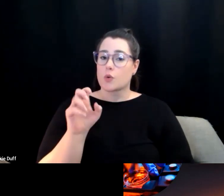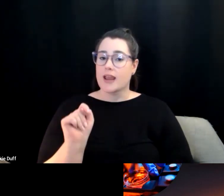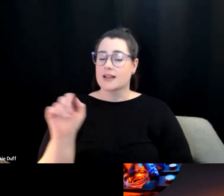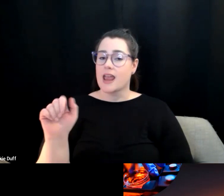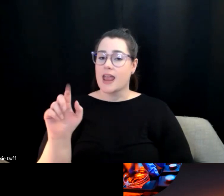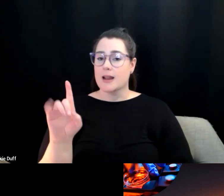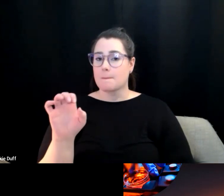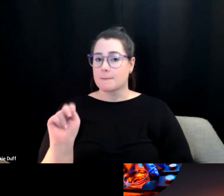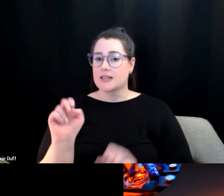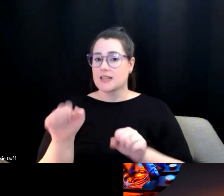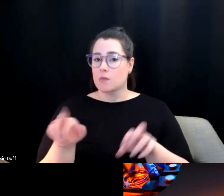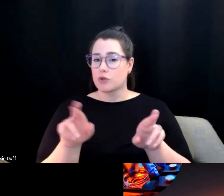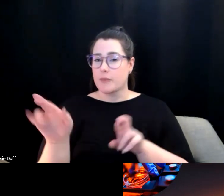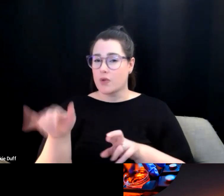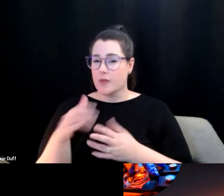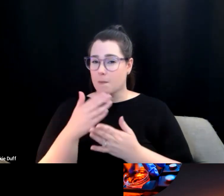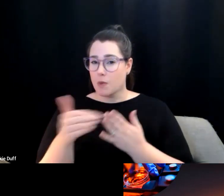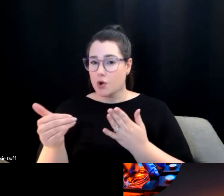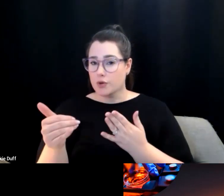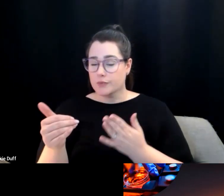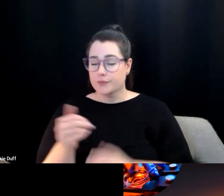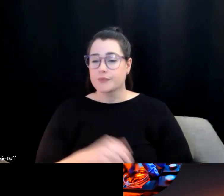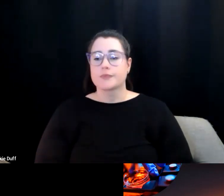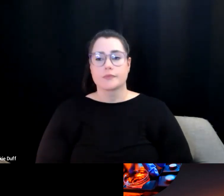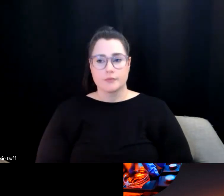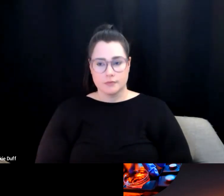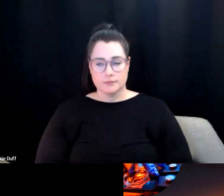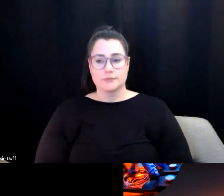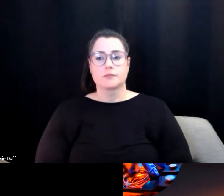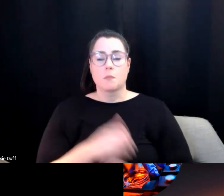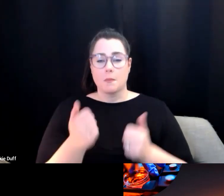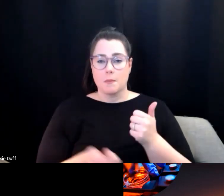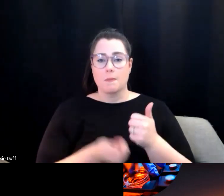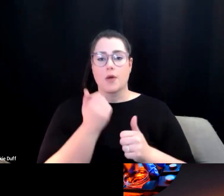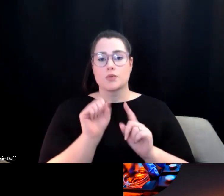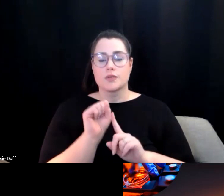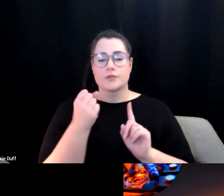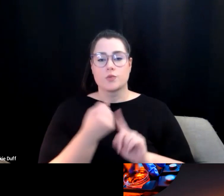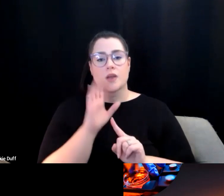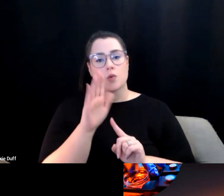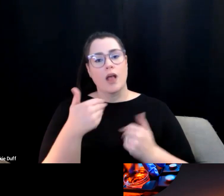Stephanie Yee: Yes, so most cases, you might have another staff member or someone